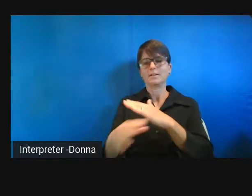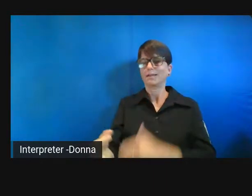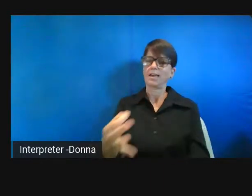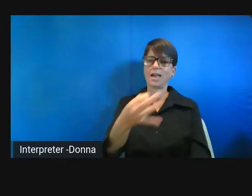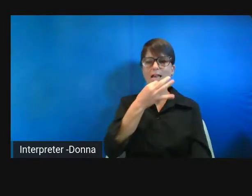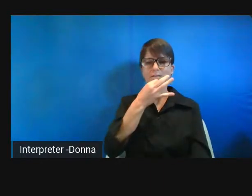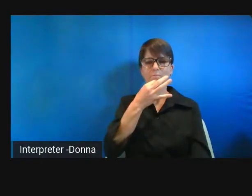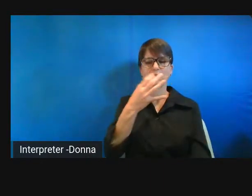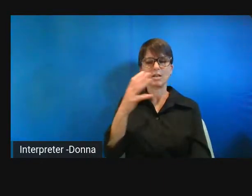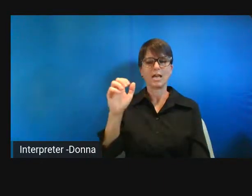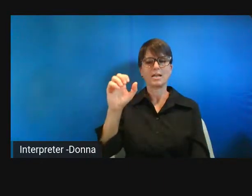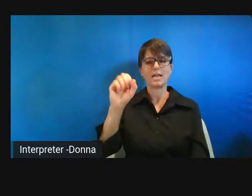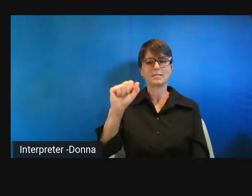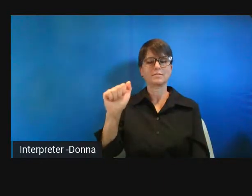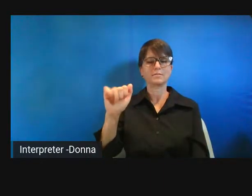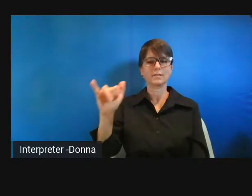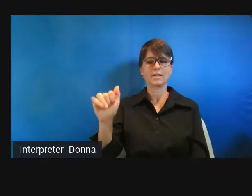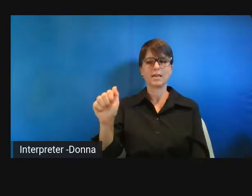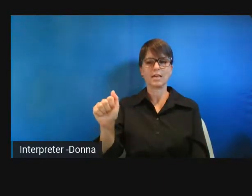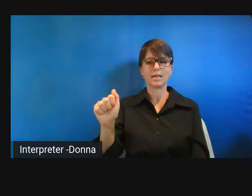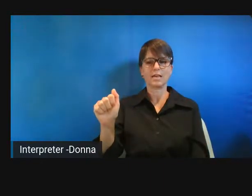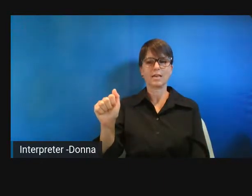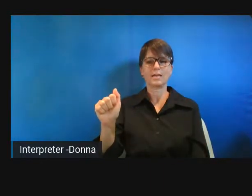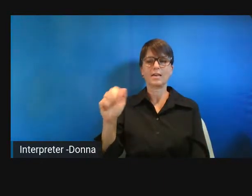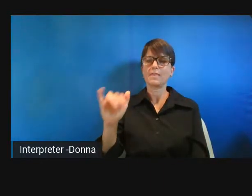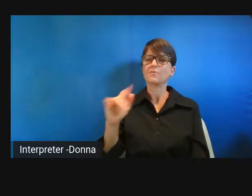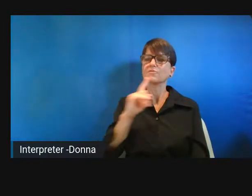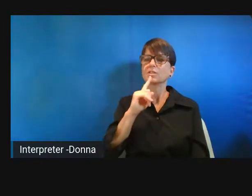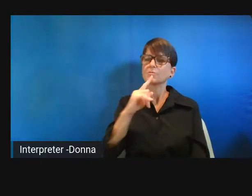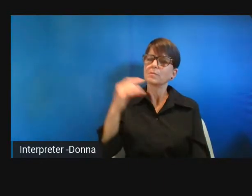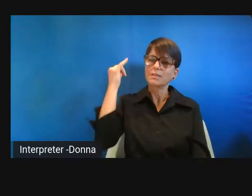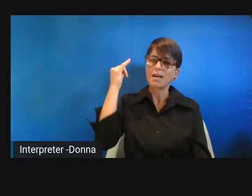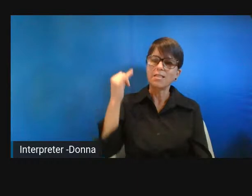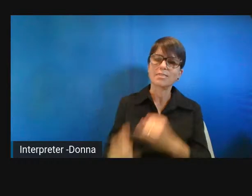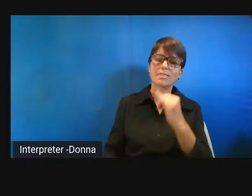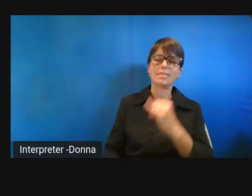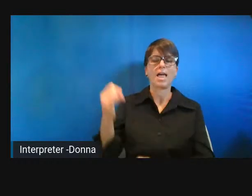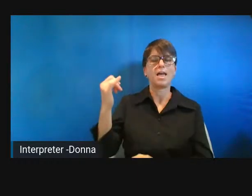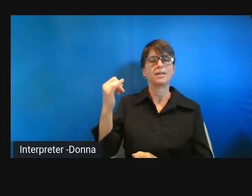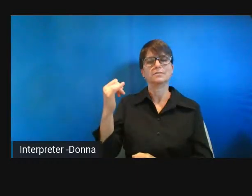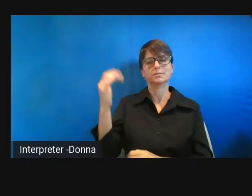SIA turn digital who will talk to us about The Future of